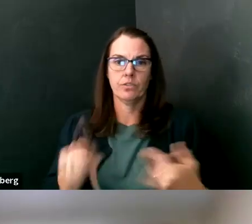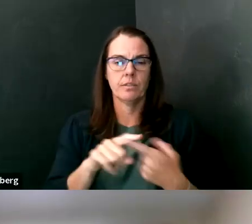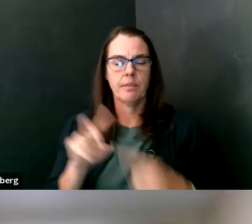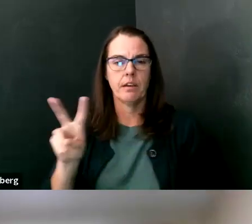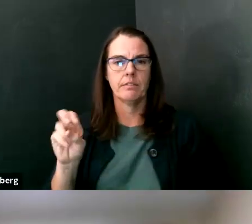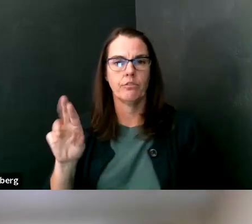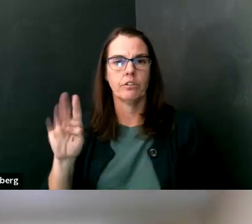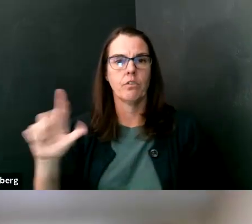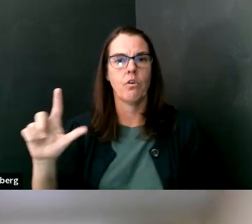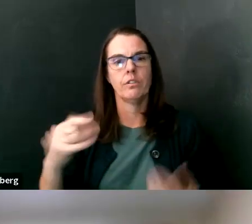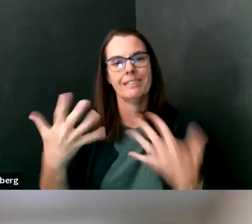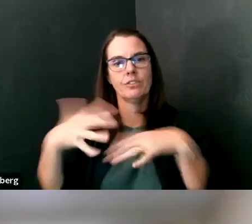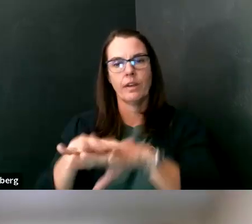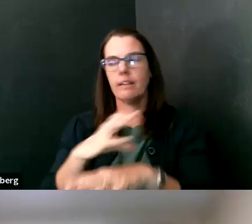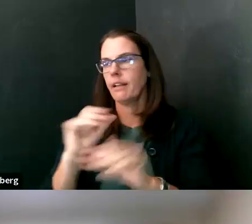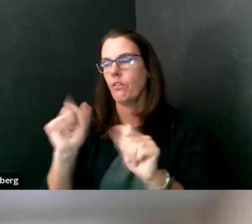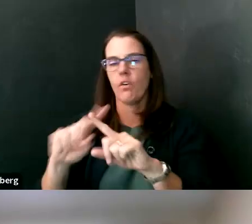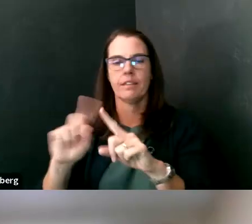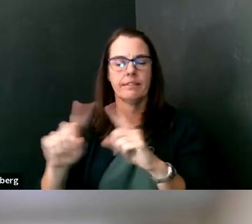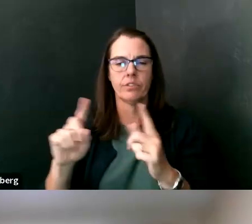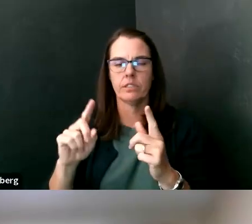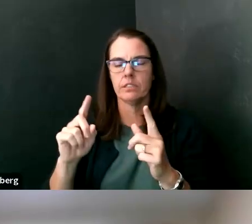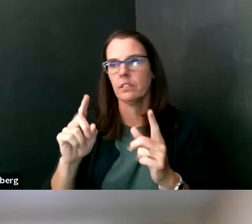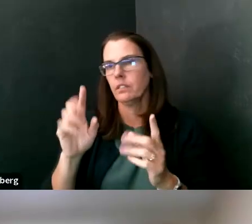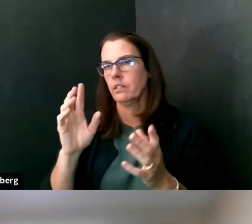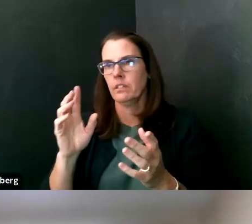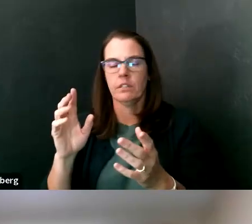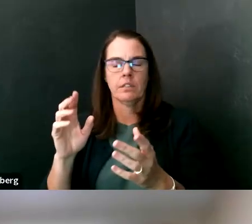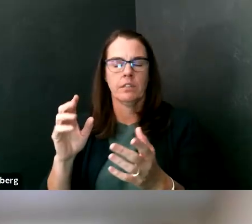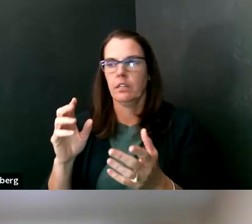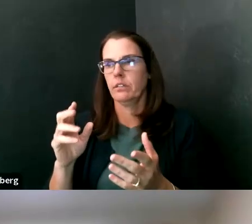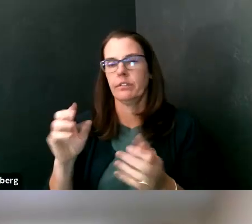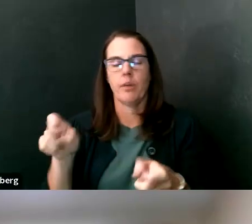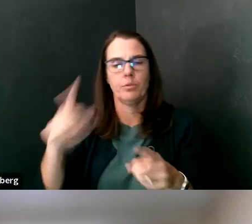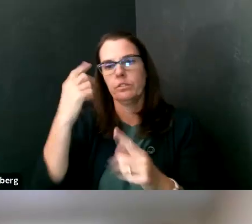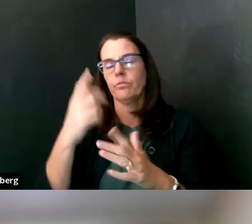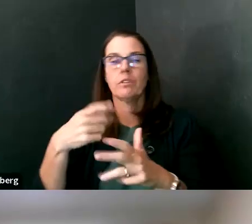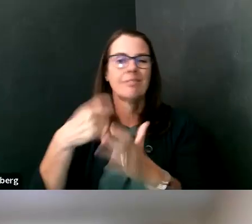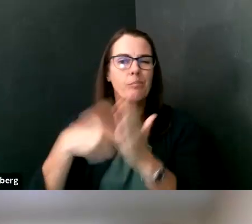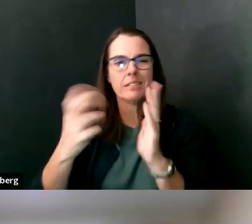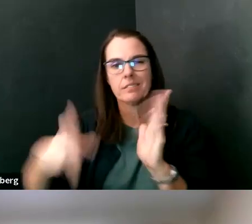the perverse incentives that it creates and the opportunity to drive up prices and hide profits.